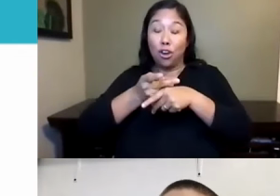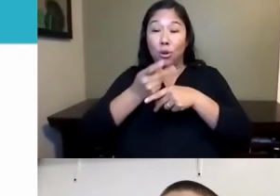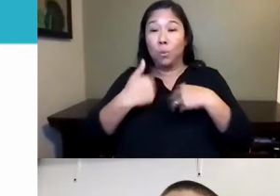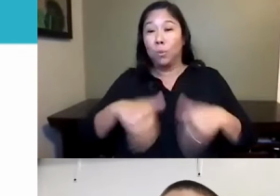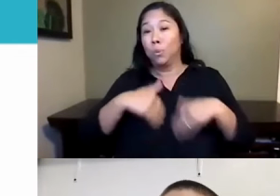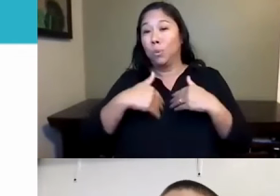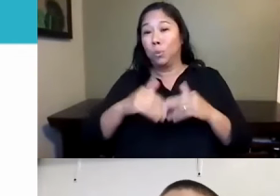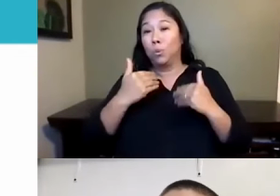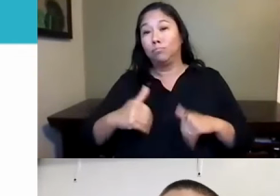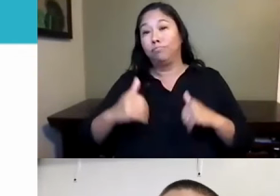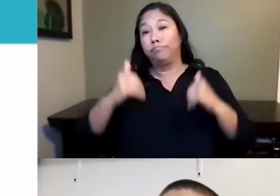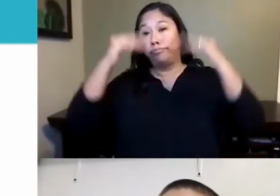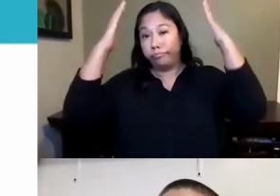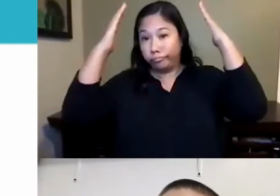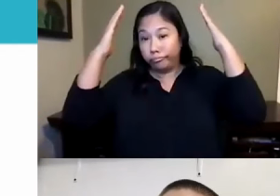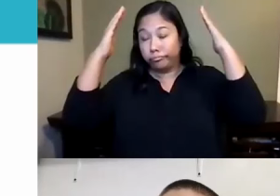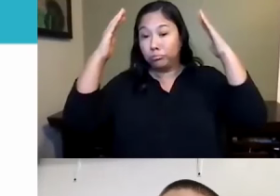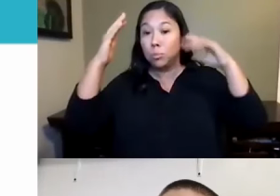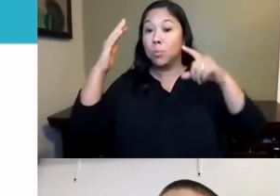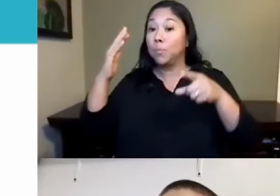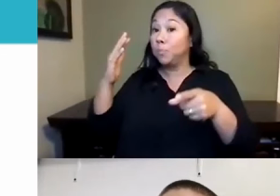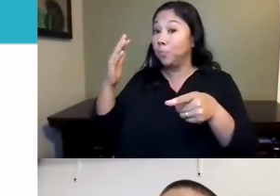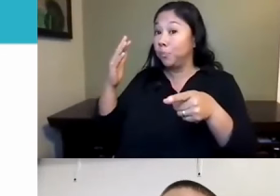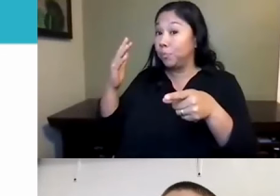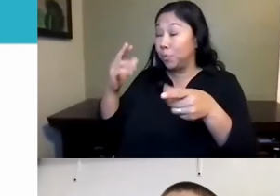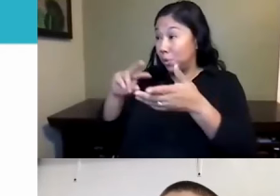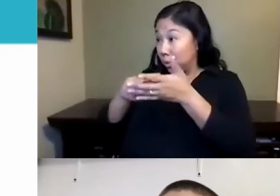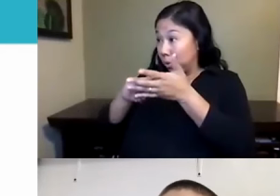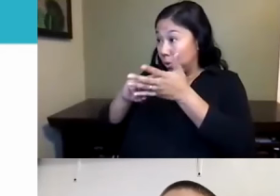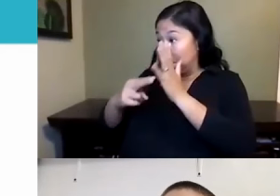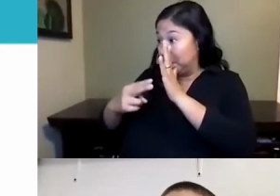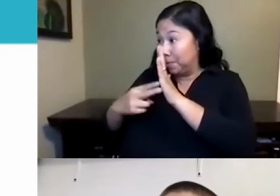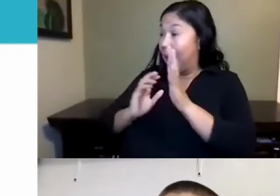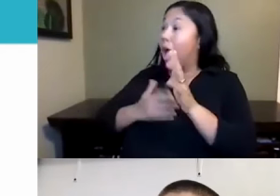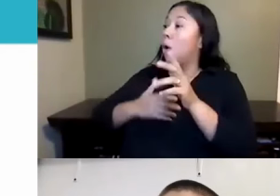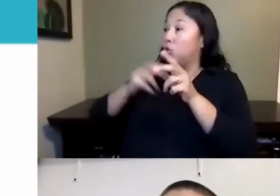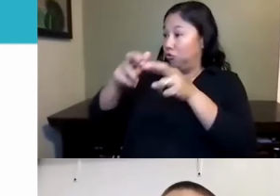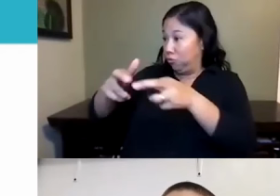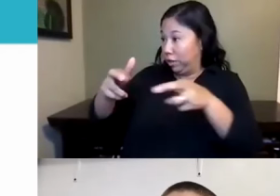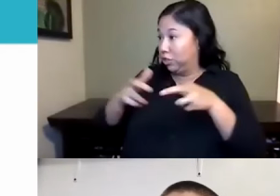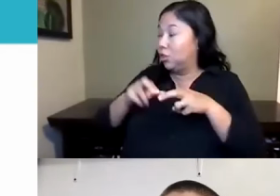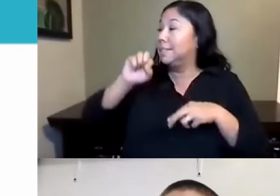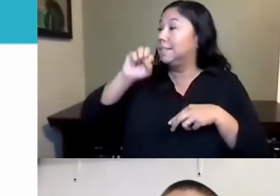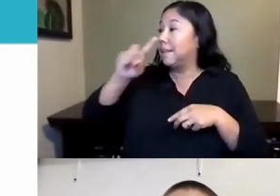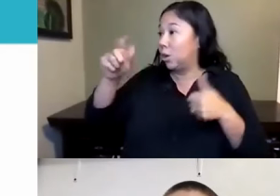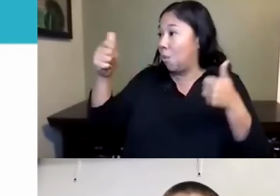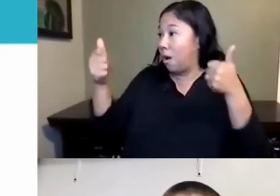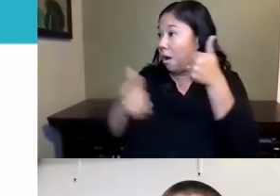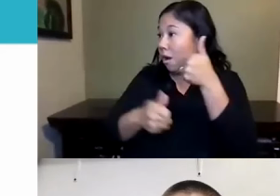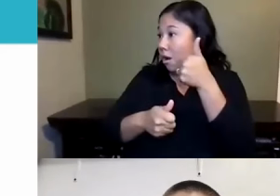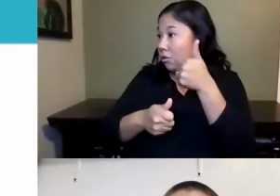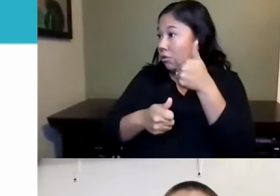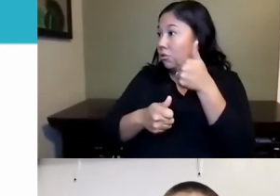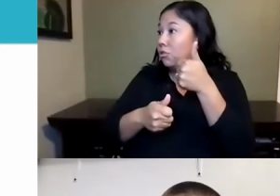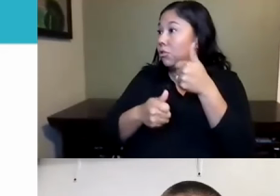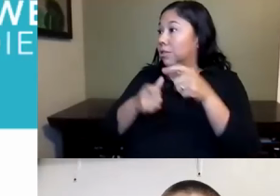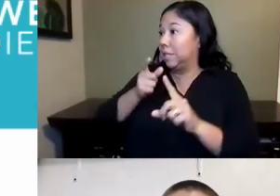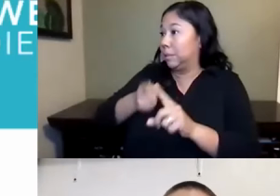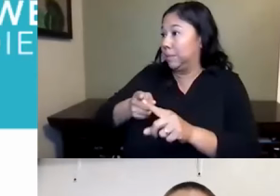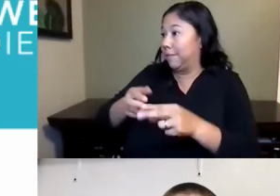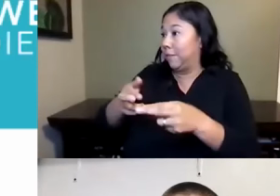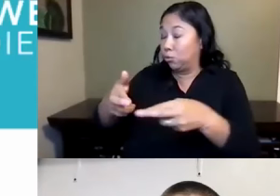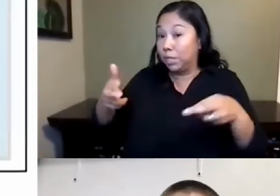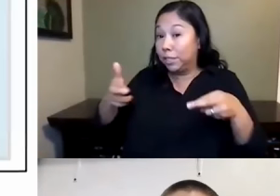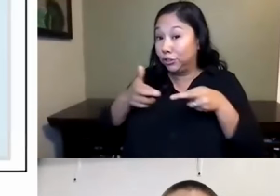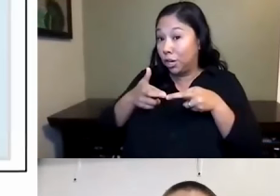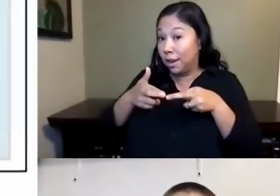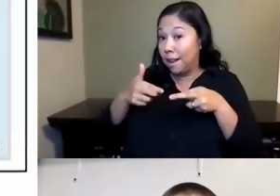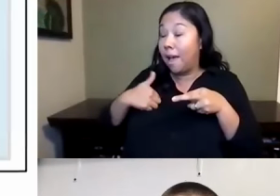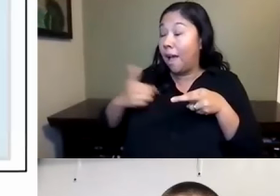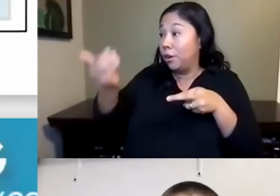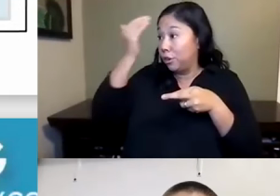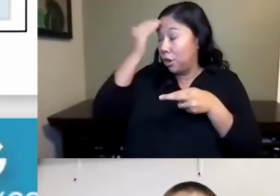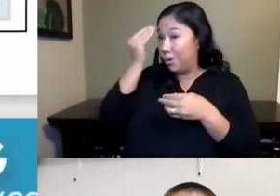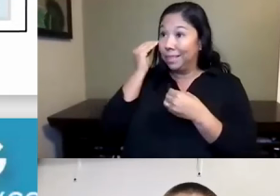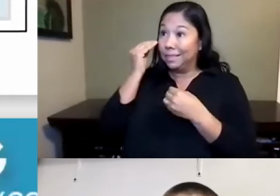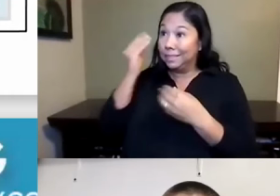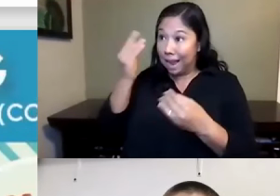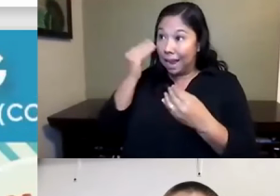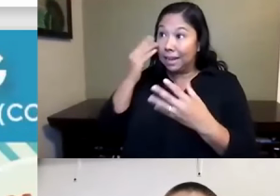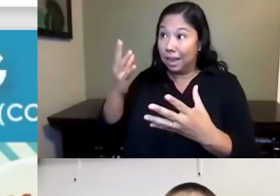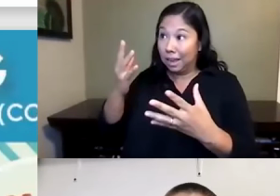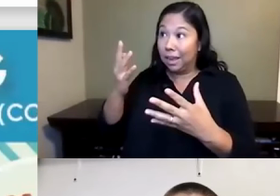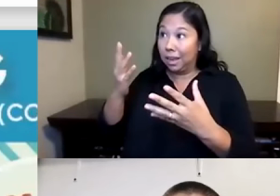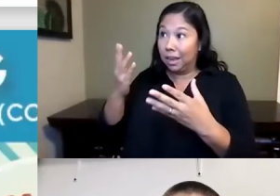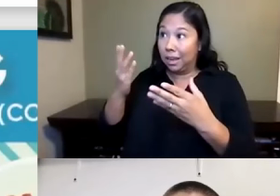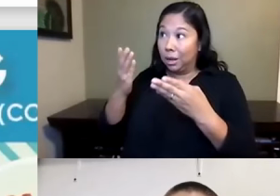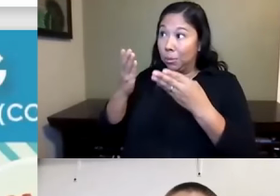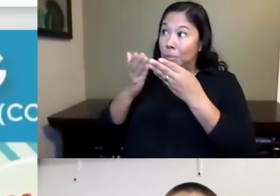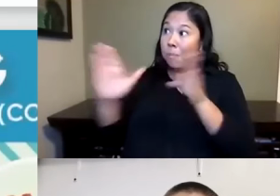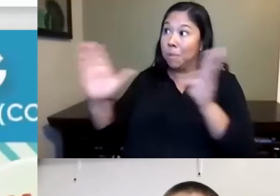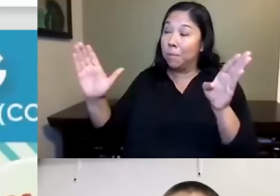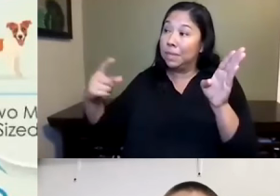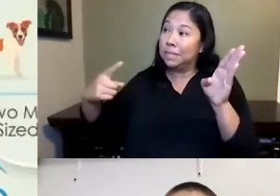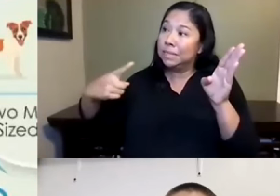San Diego falls under the southern region and I know that the data was public that 1 out 17